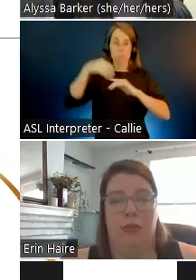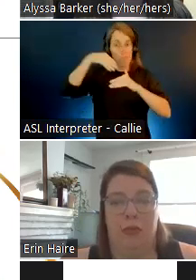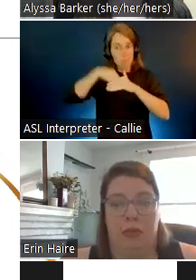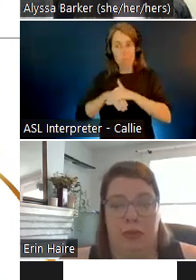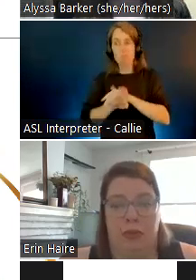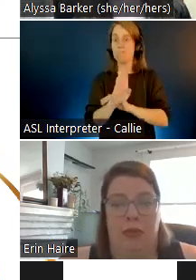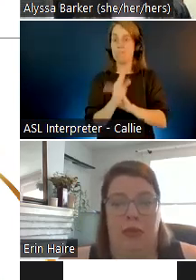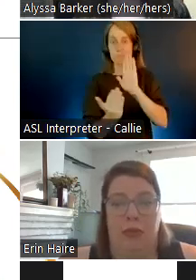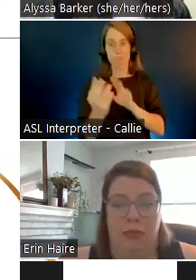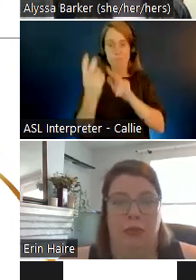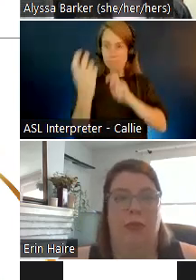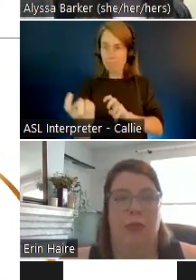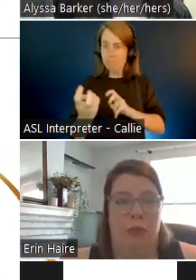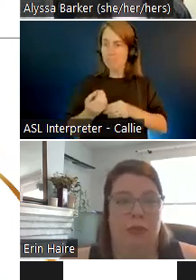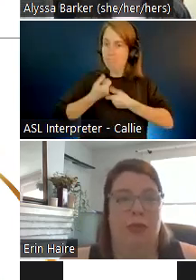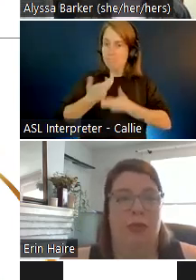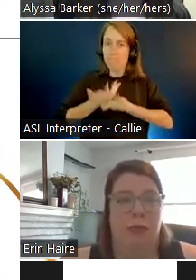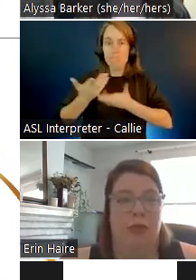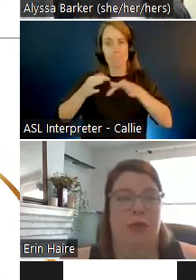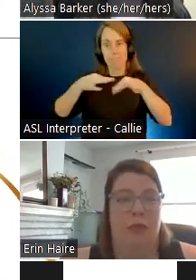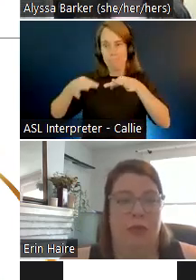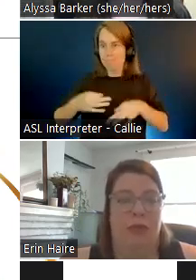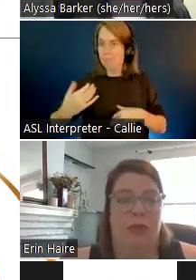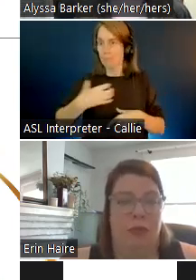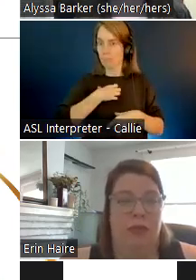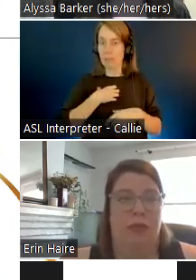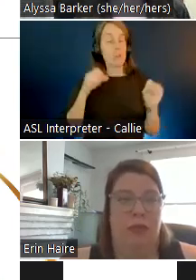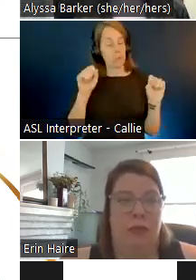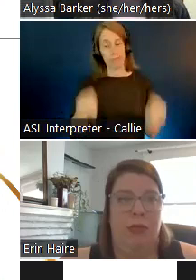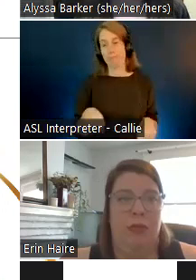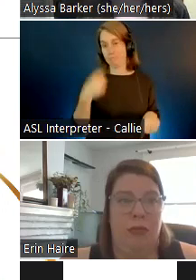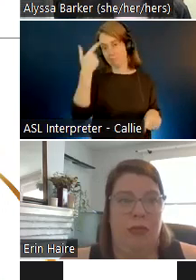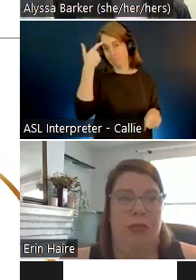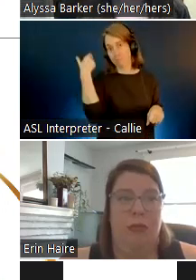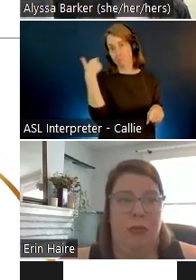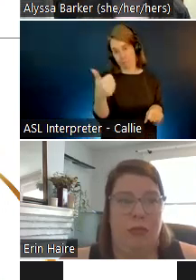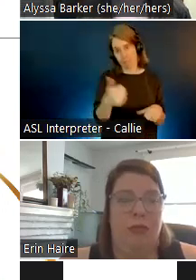sitting down and talking to a person directly you know if you want to help explain a little better